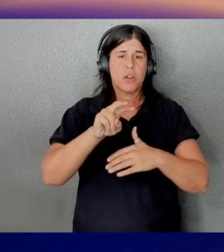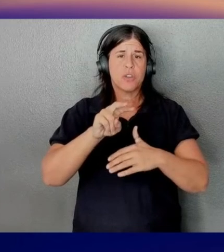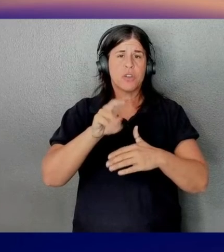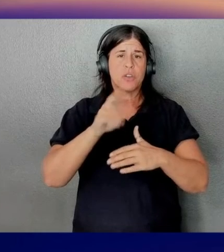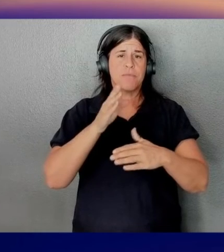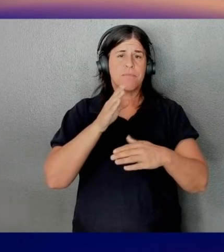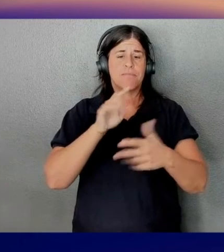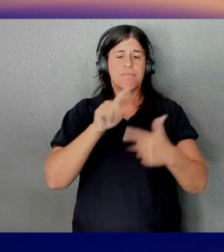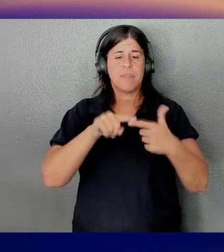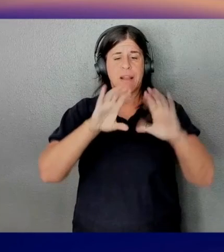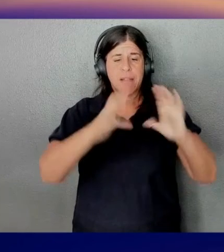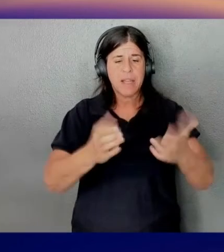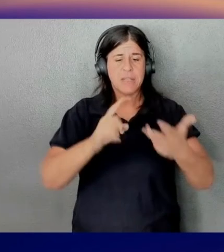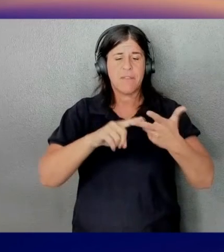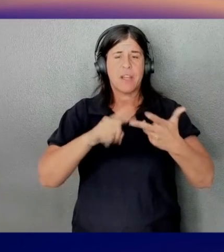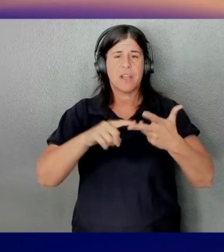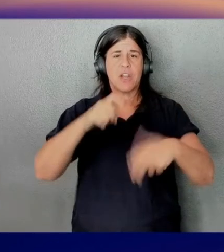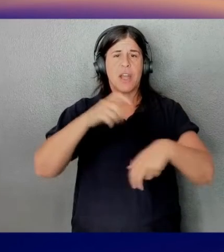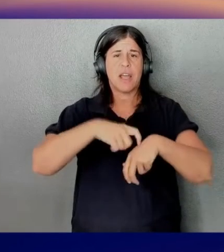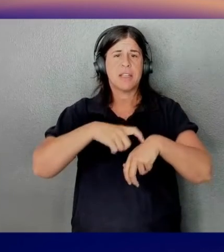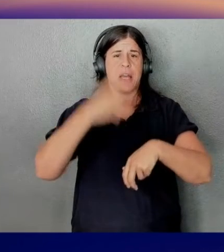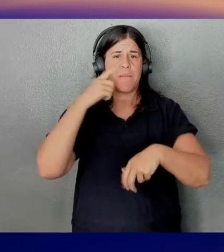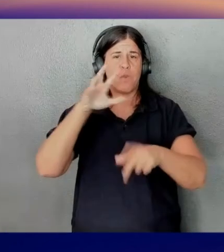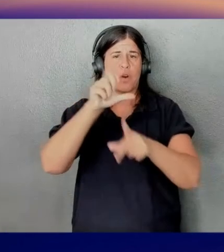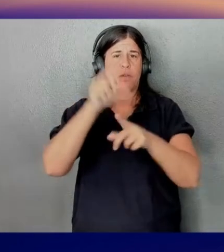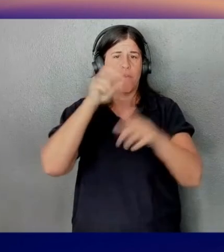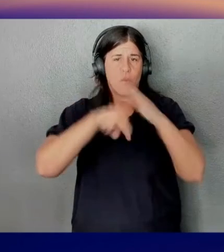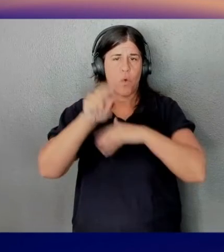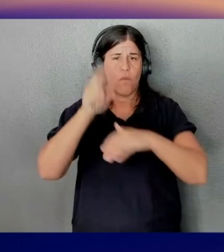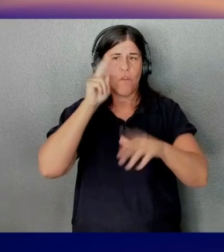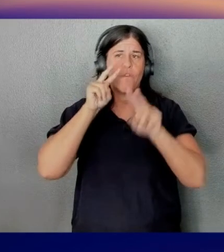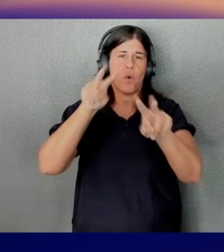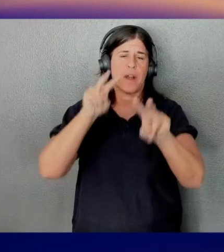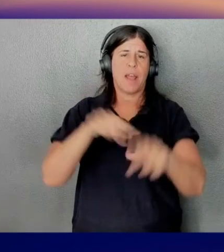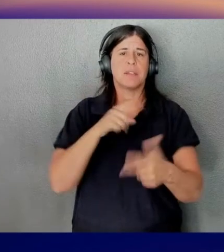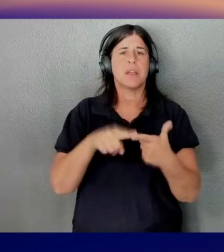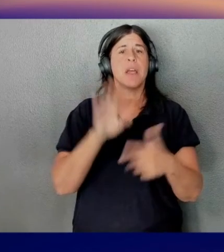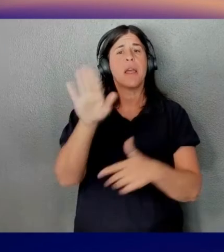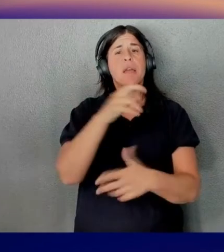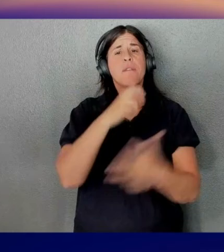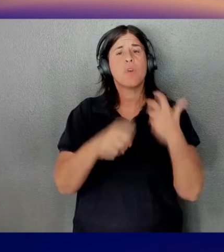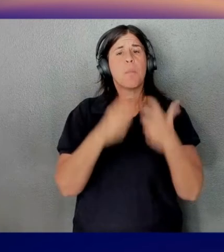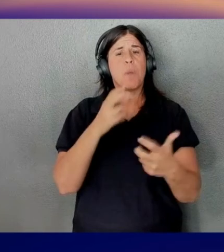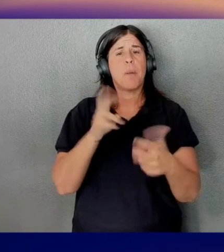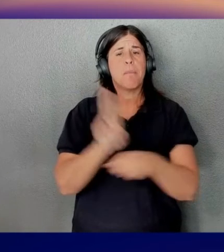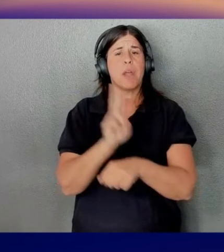and time series forecasting. So if you, your problem and your use case can be framed